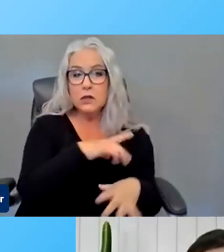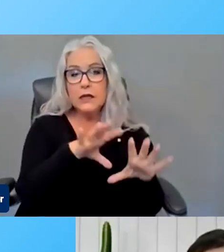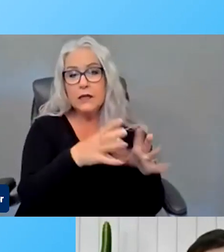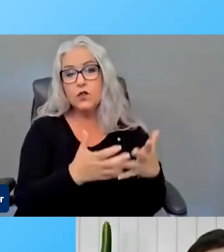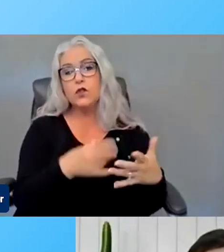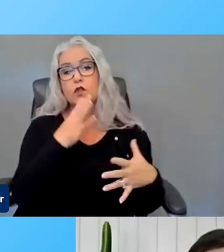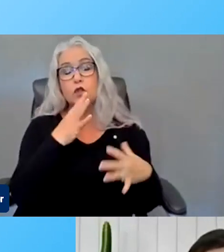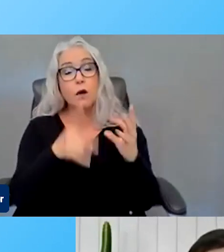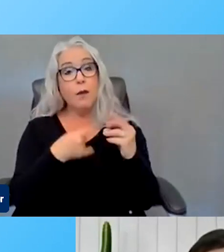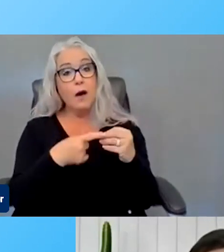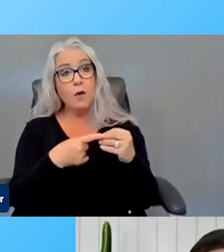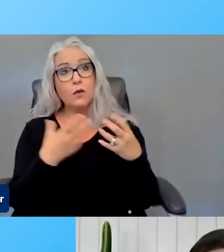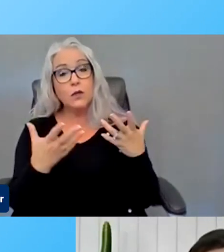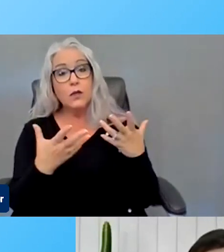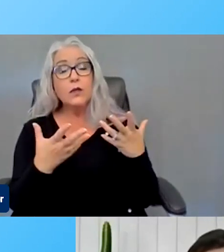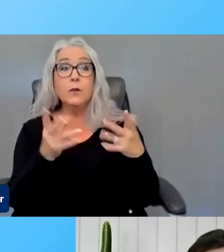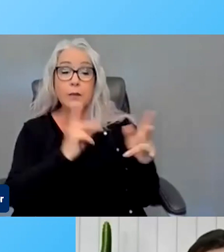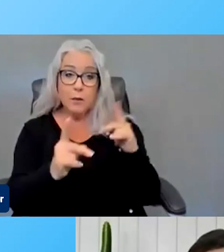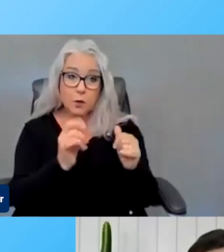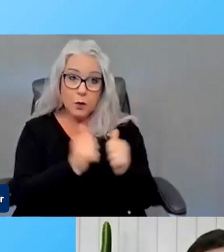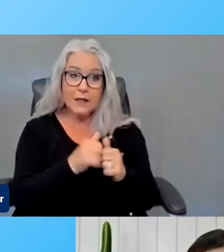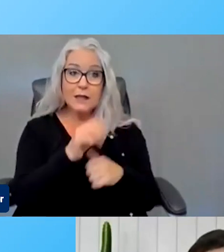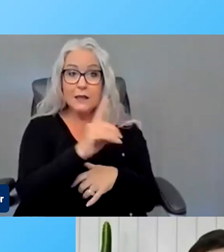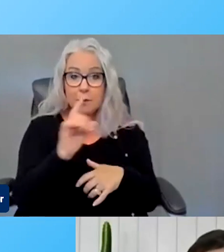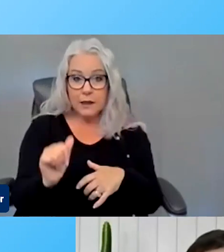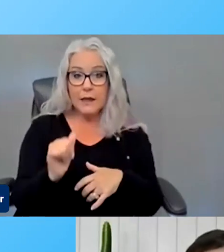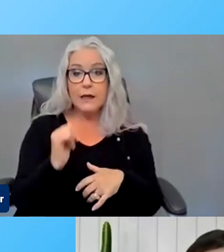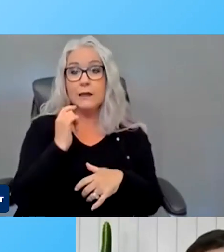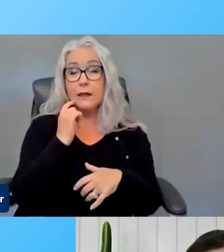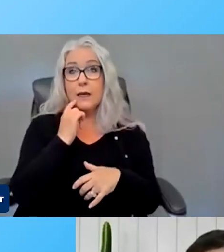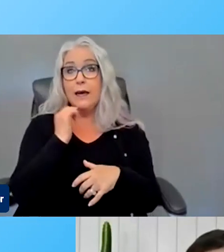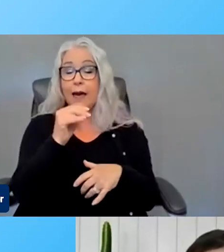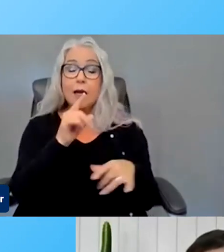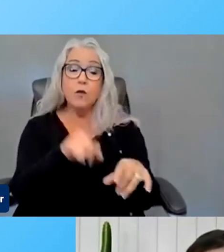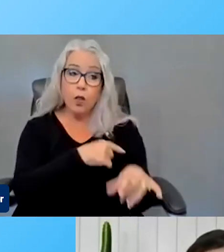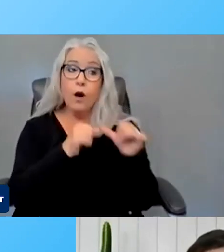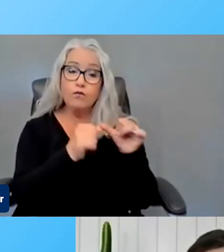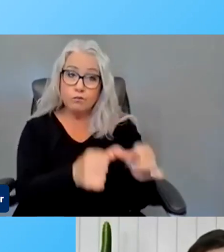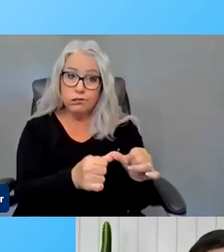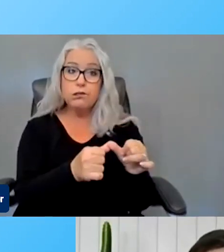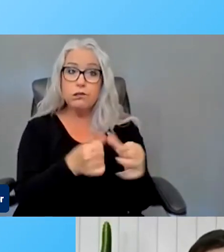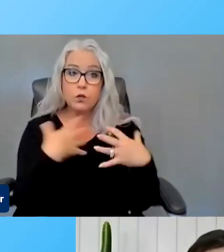values for people with disabilities with DDR and long-term recovery processes, I